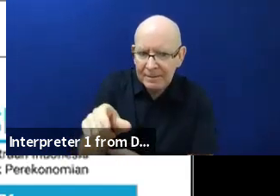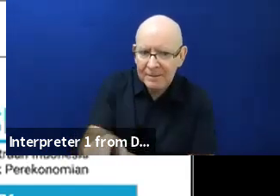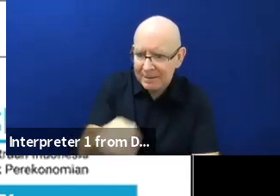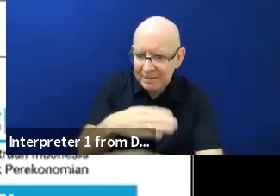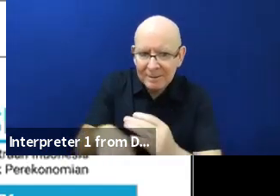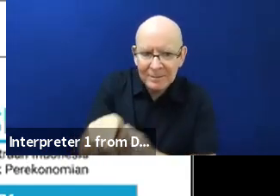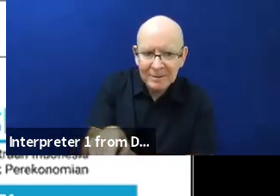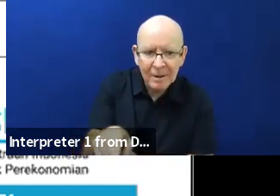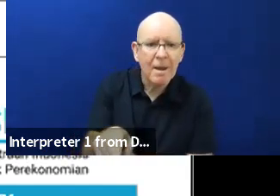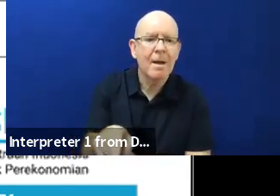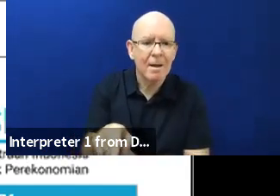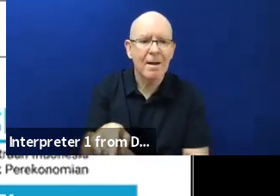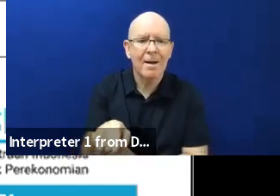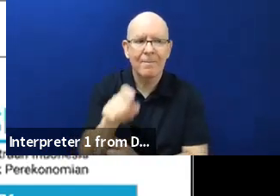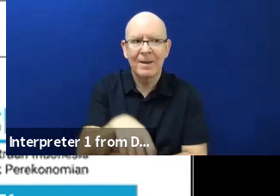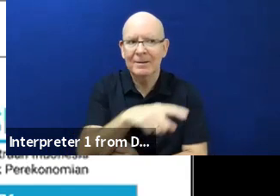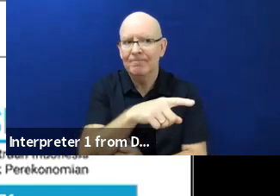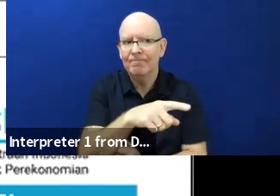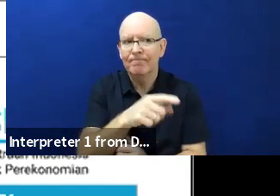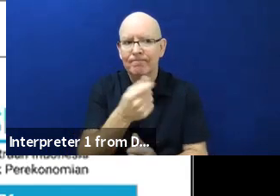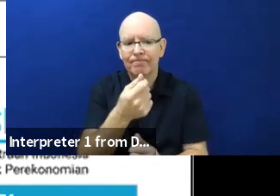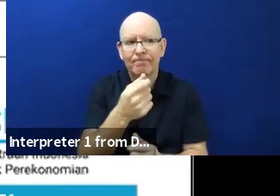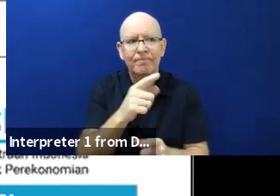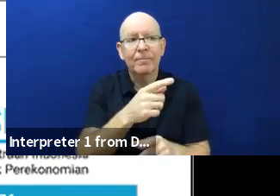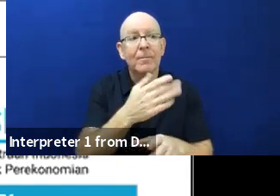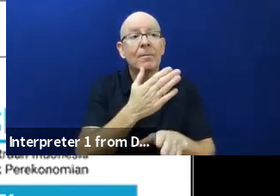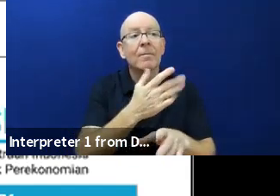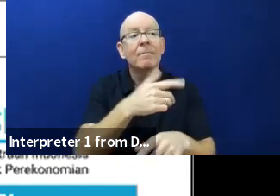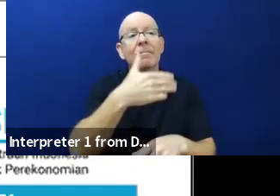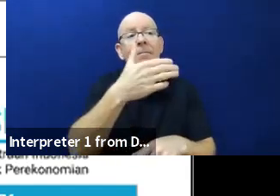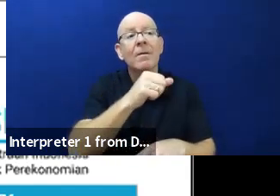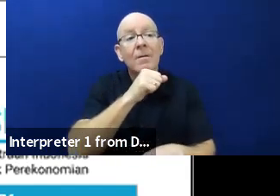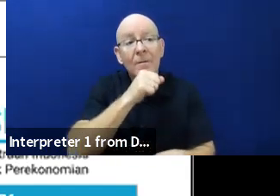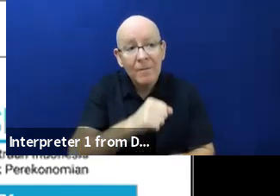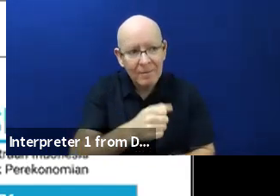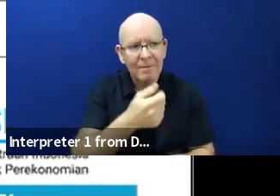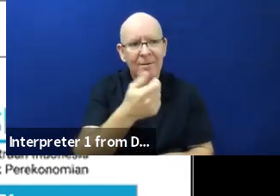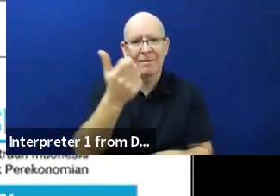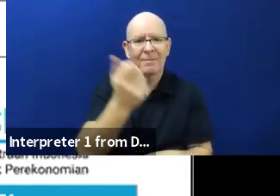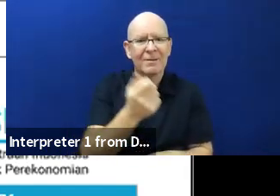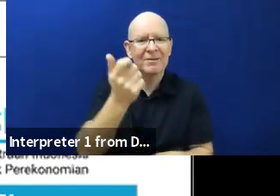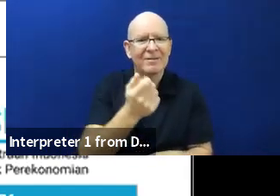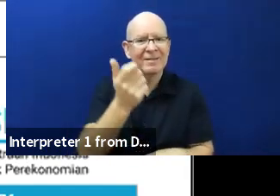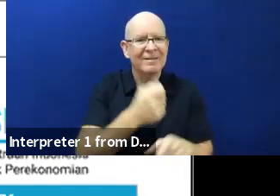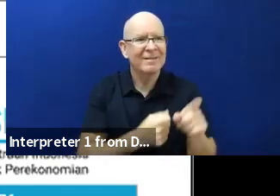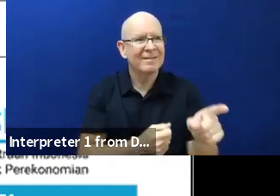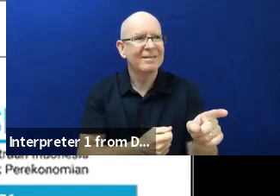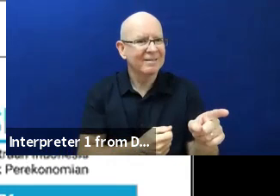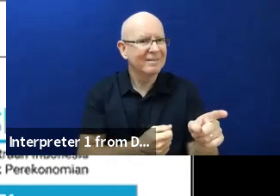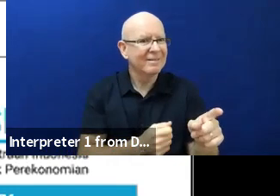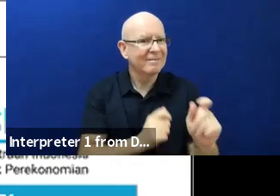important is when means tests are done for social protection, very often it's the household income